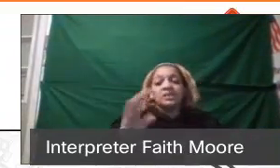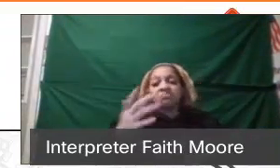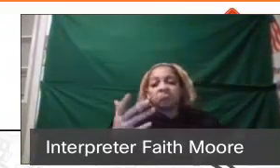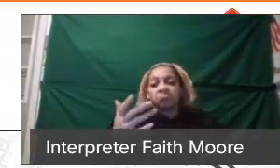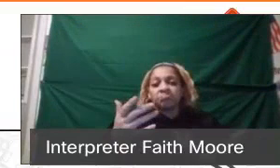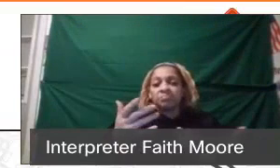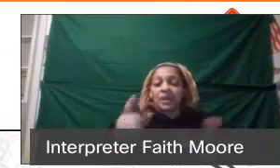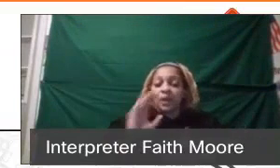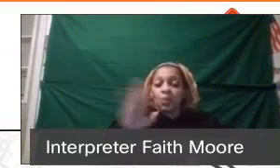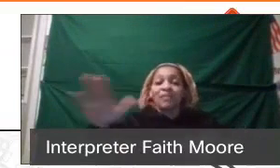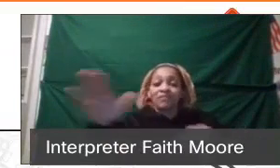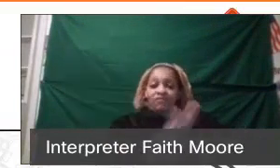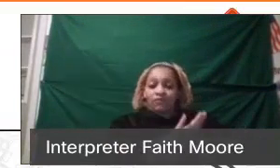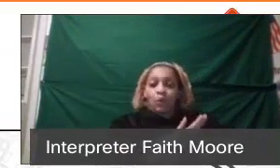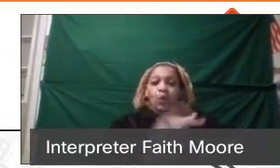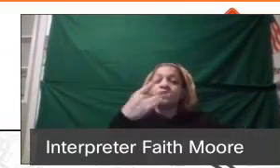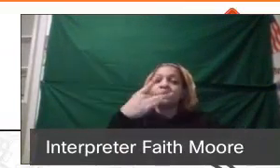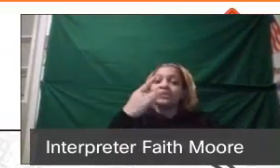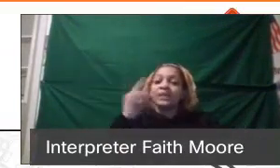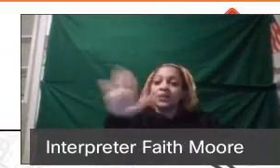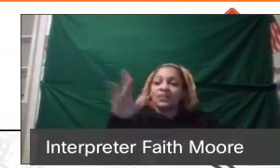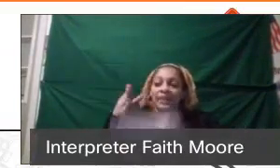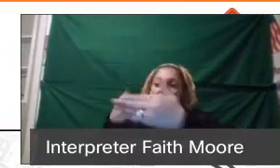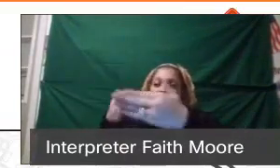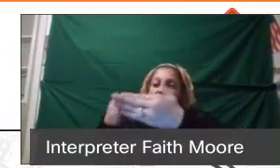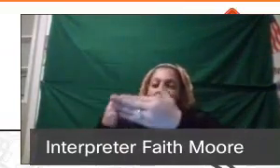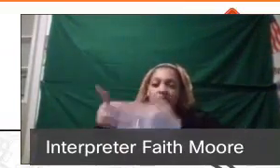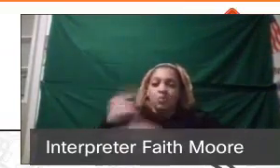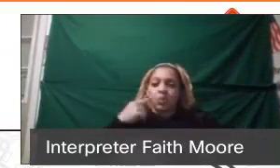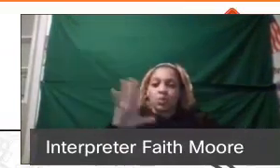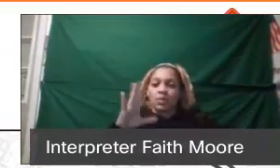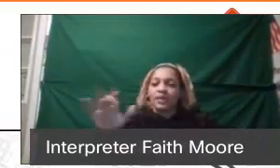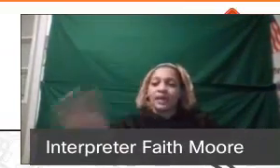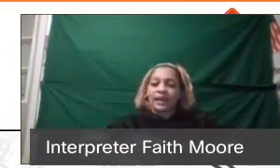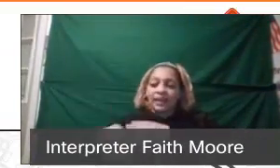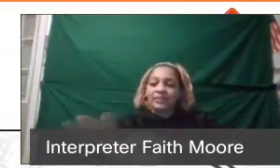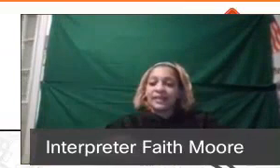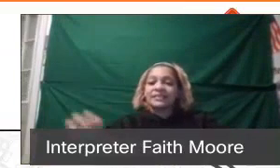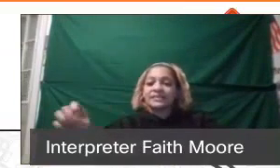And that's 1 of the intersections that we're looking at, having southbound left turning protection.